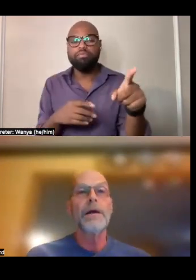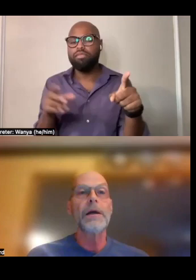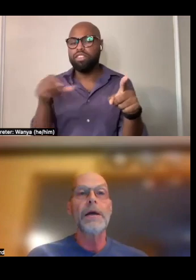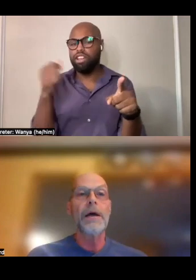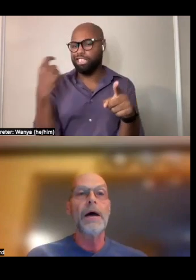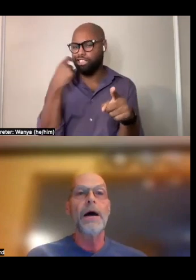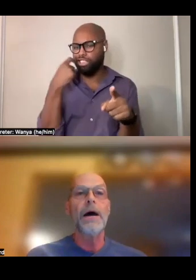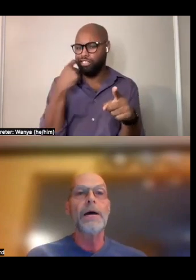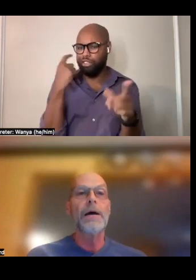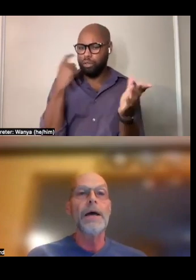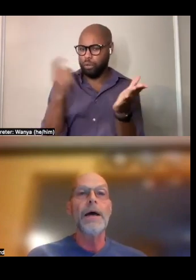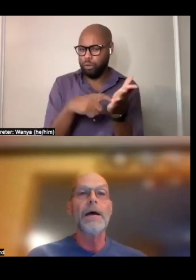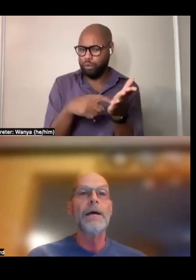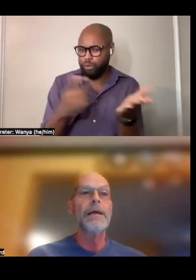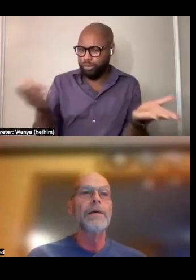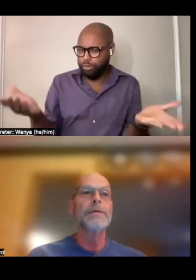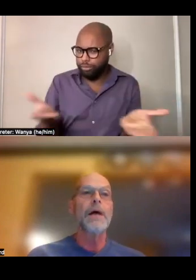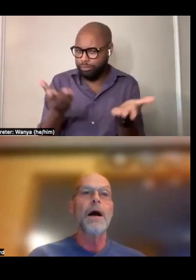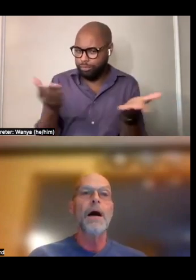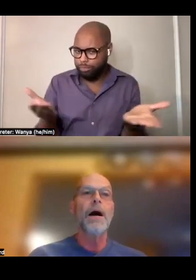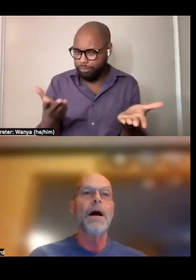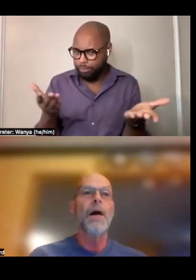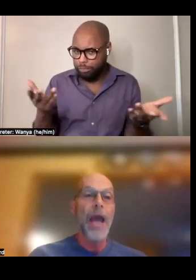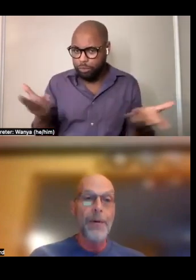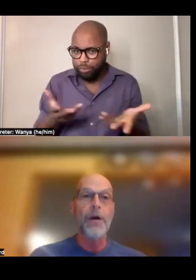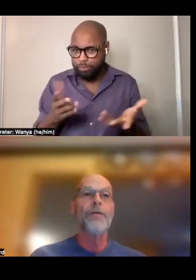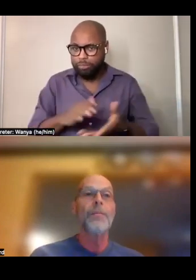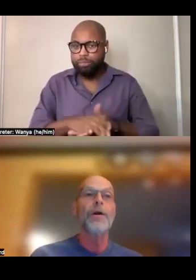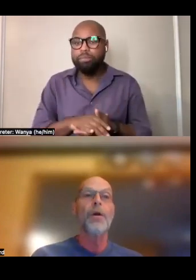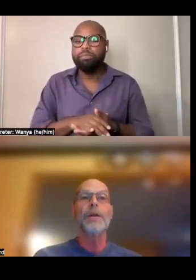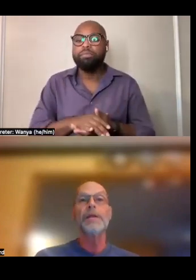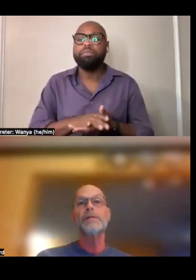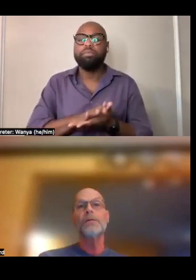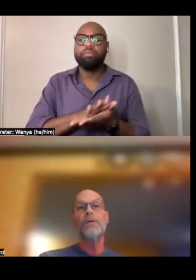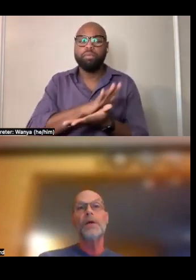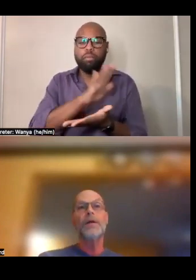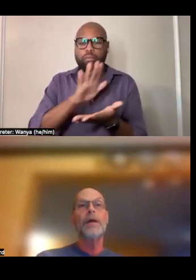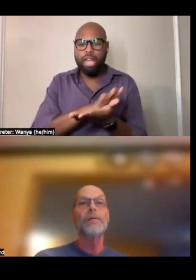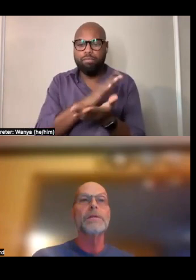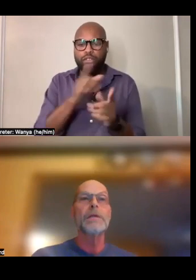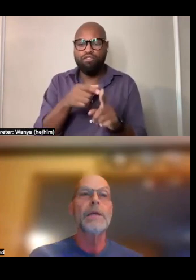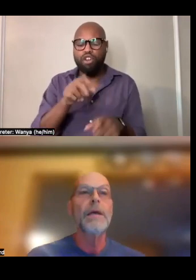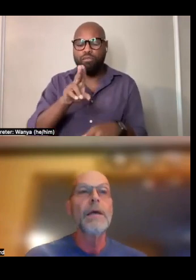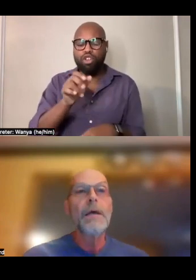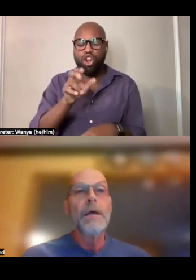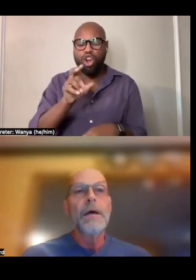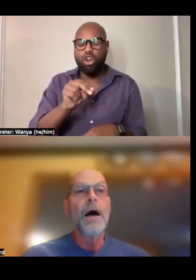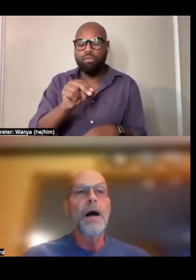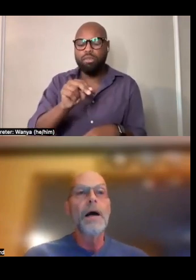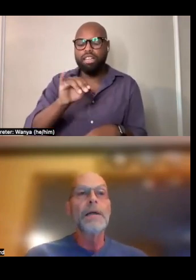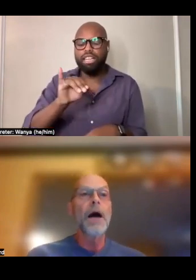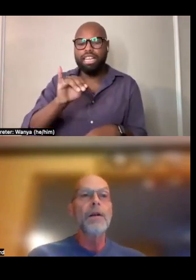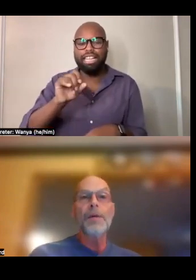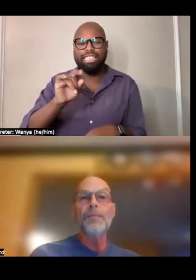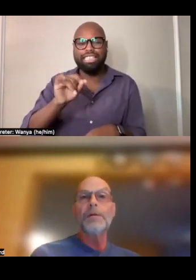is a paper from the Urban Institute and the Kelsey entitled people with